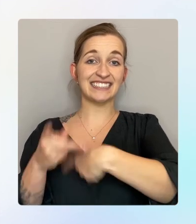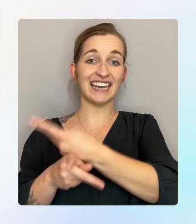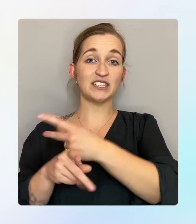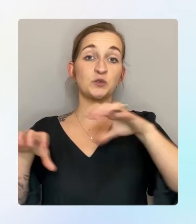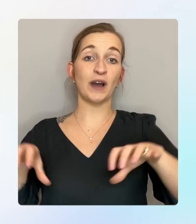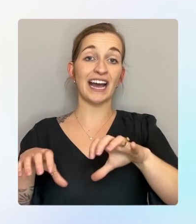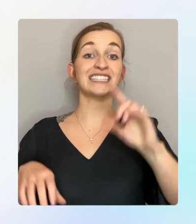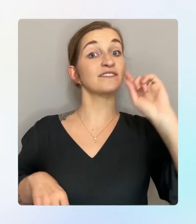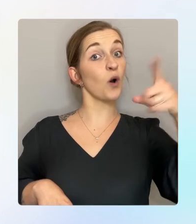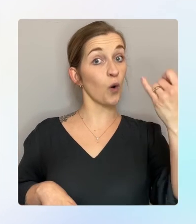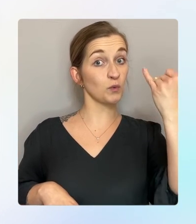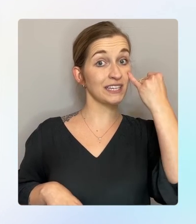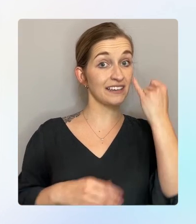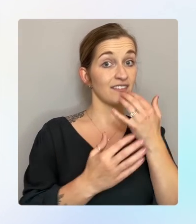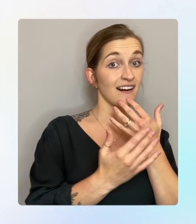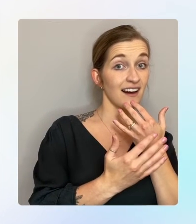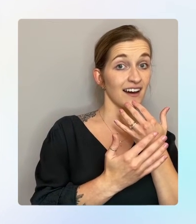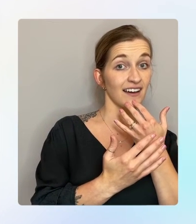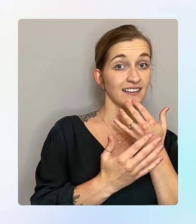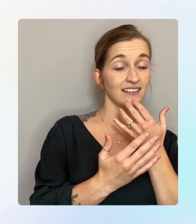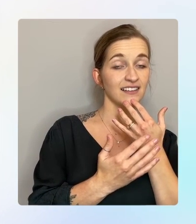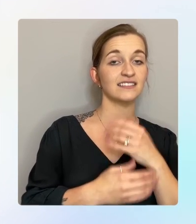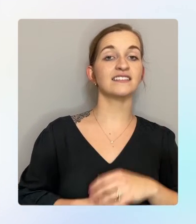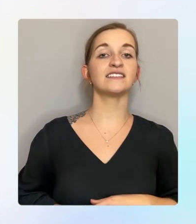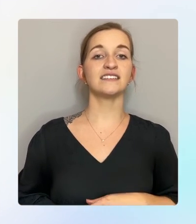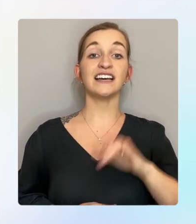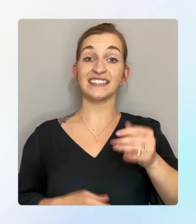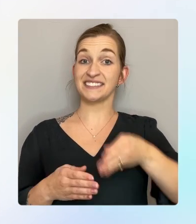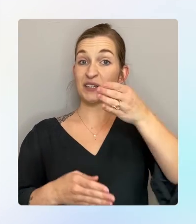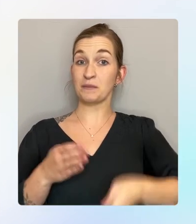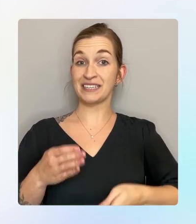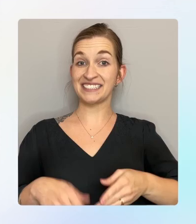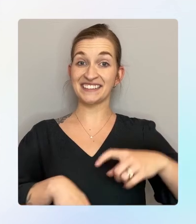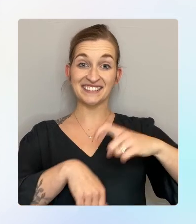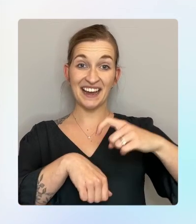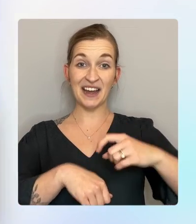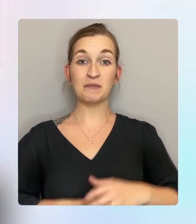only if the timer is idle, otherwise it's ignored. This completes our timer.